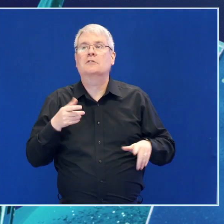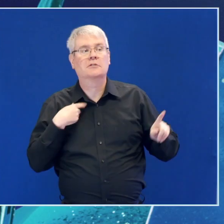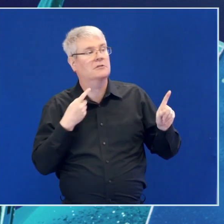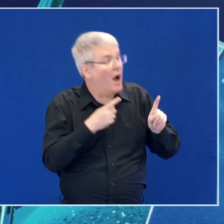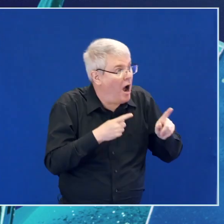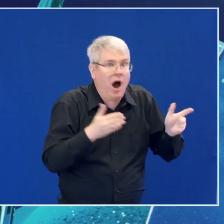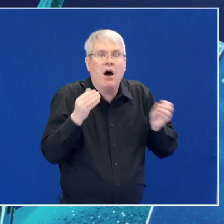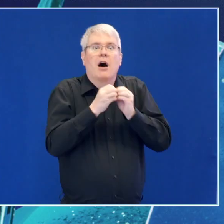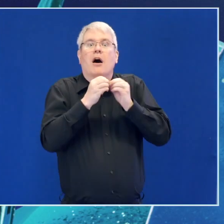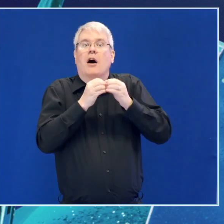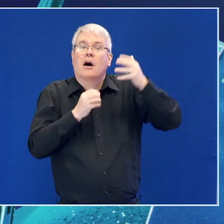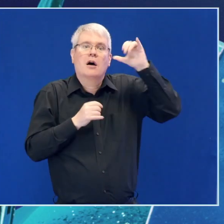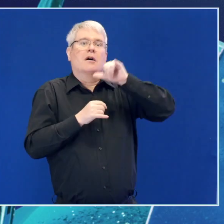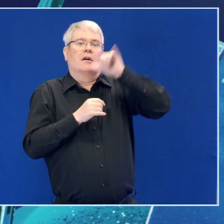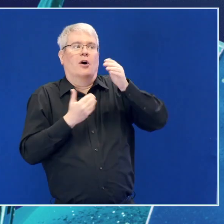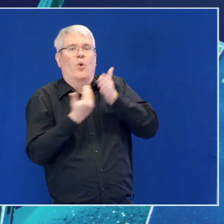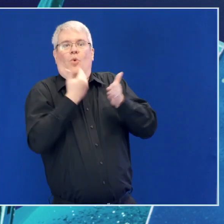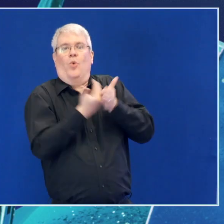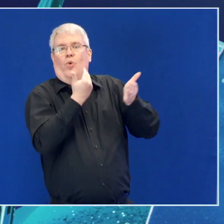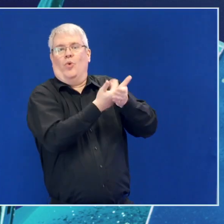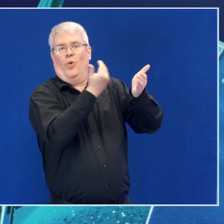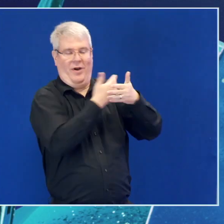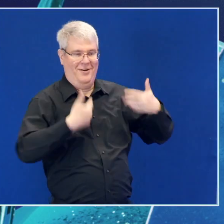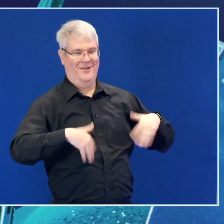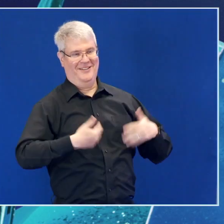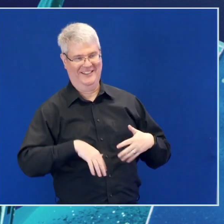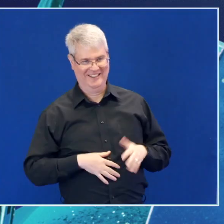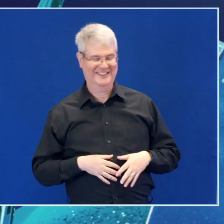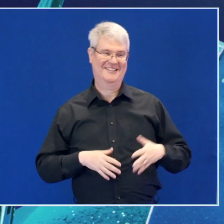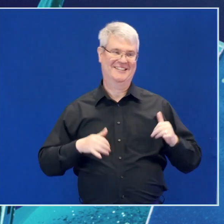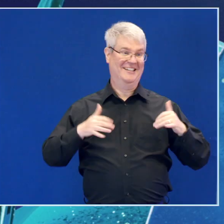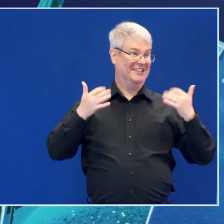Yeah. All right. Okay, so let's dive in.